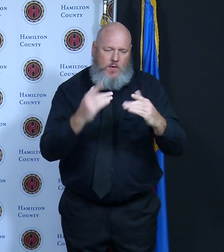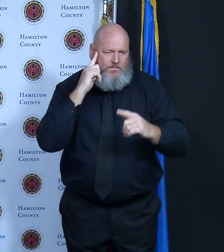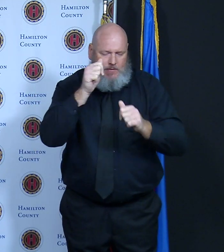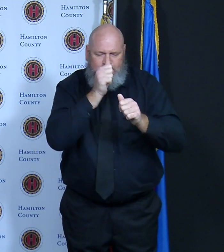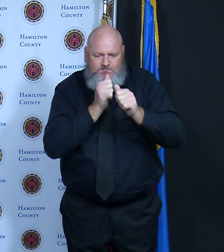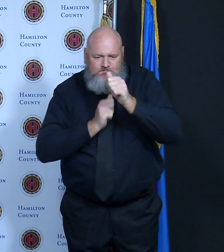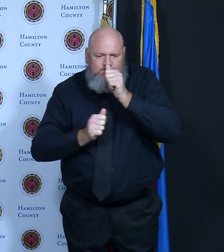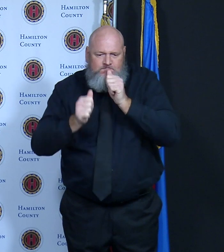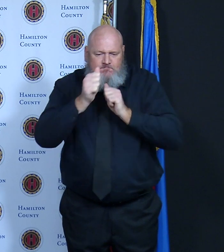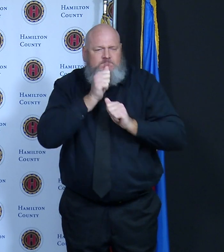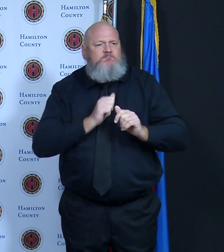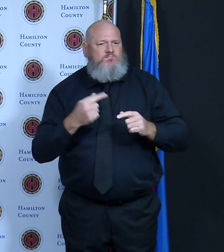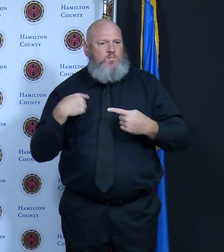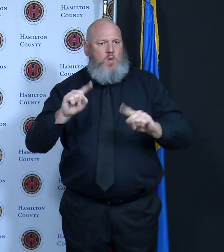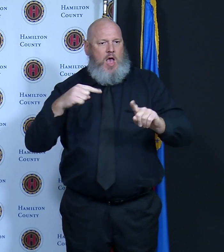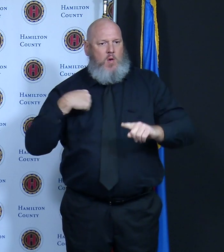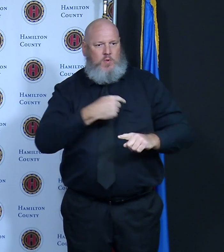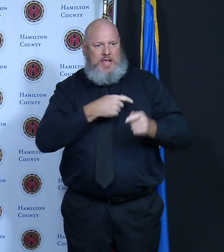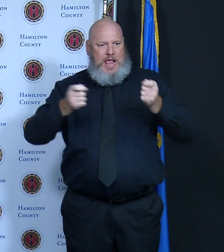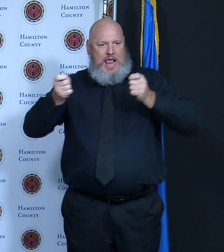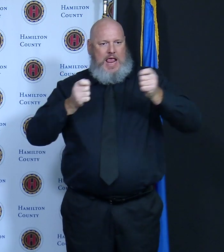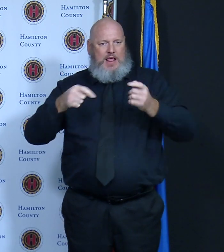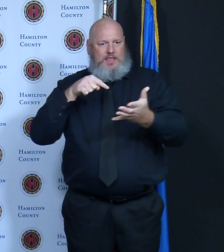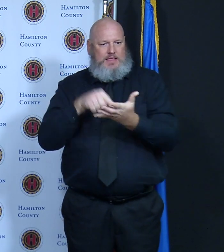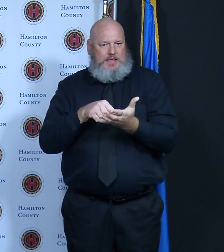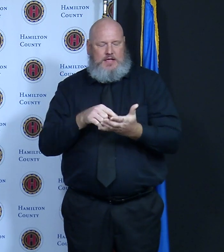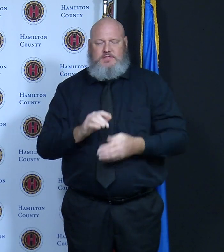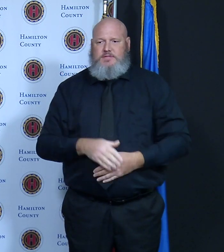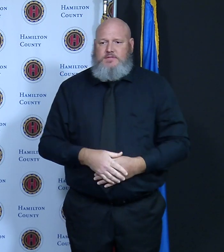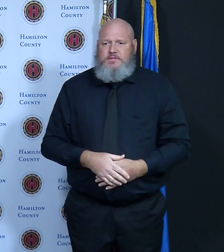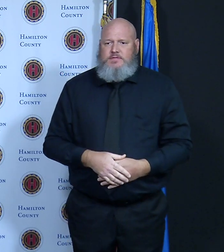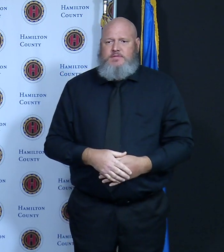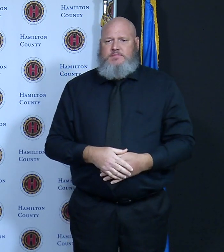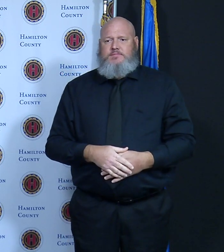we try to follow the advice of the health professionals both at the state